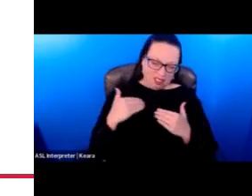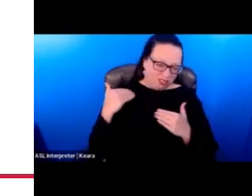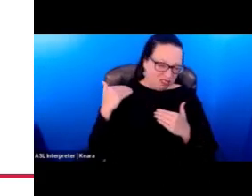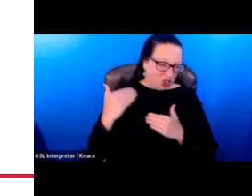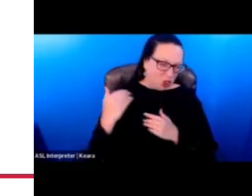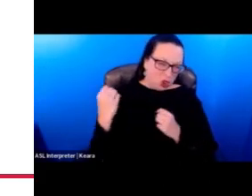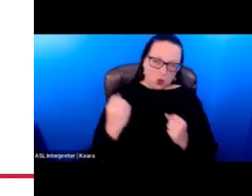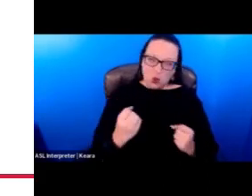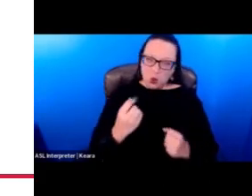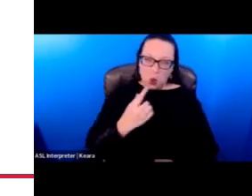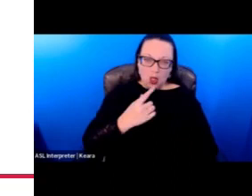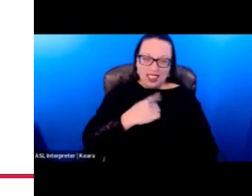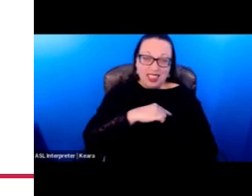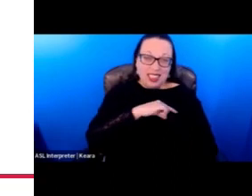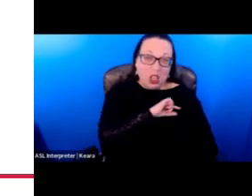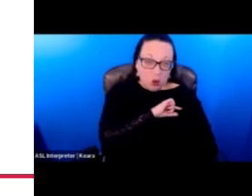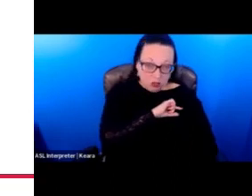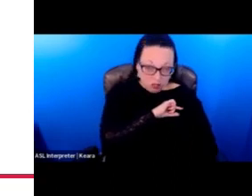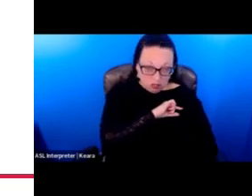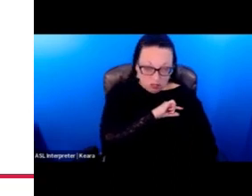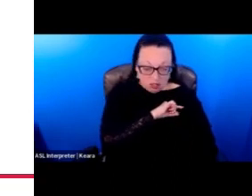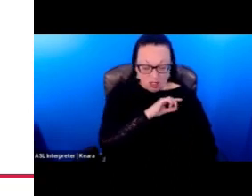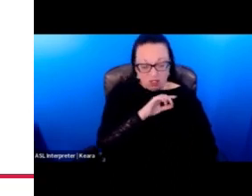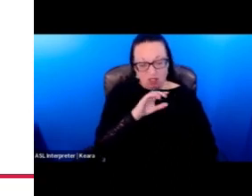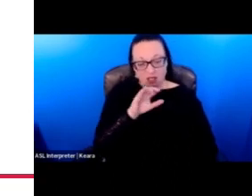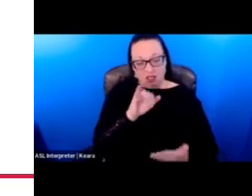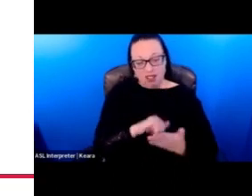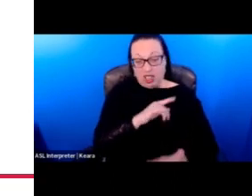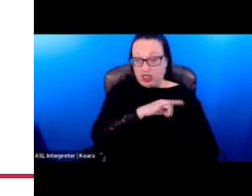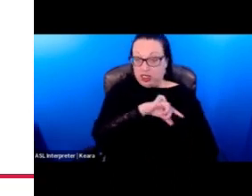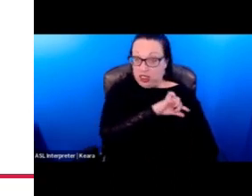of what led me down the road of